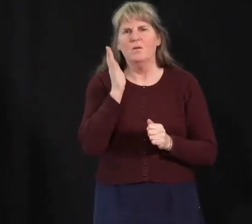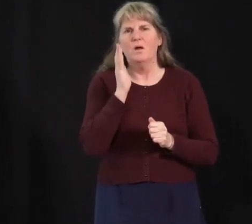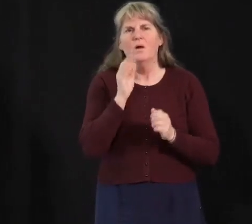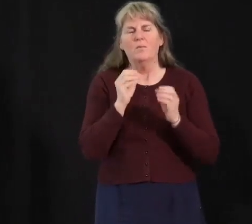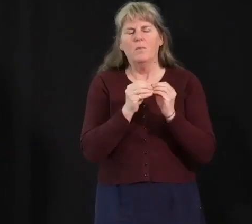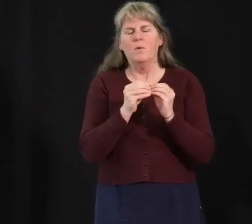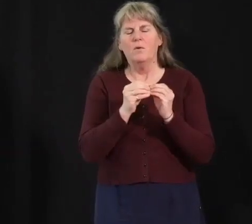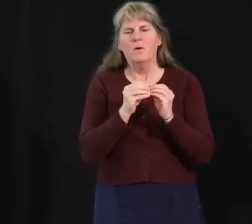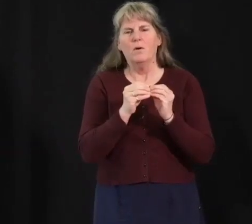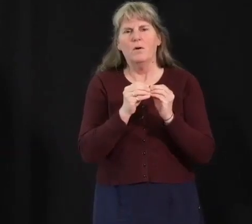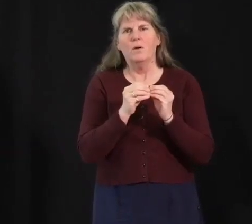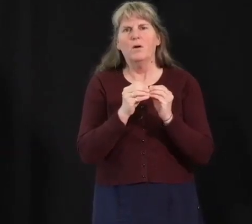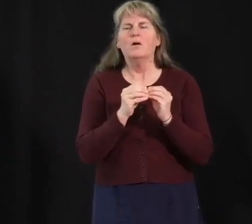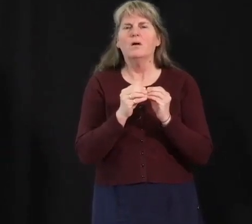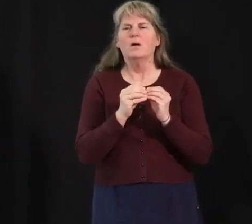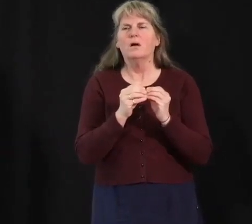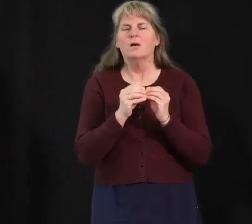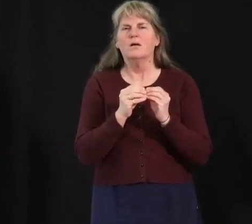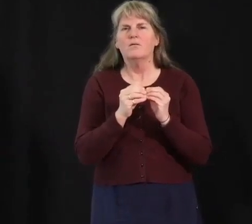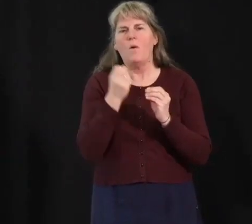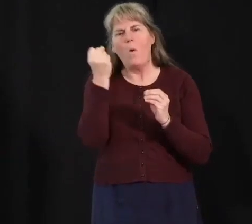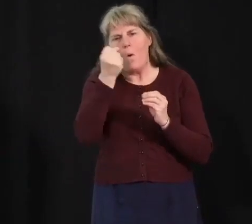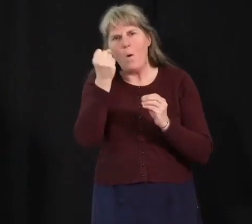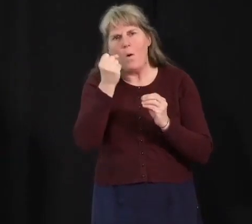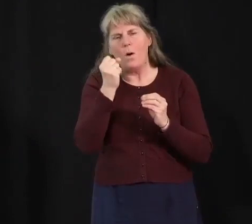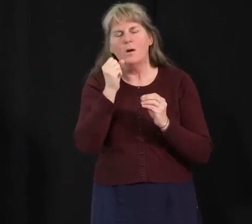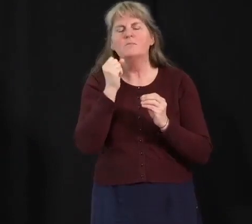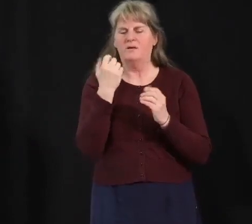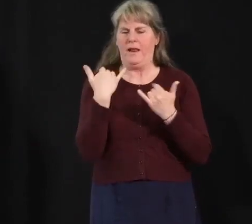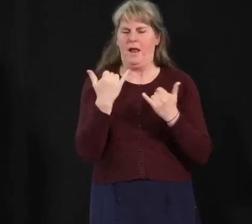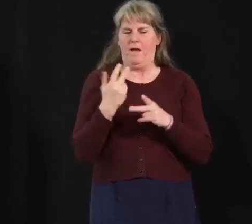able to allow. Or give more specific guidance